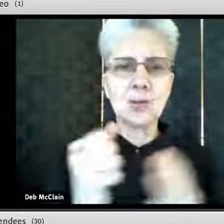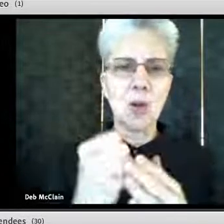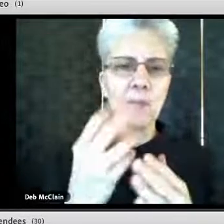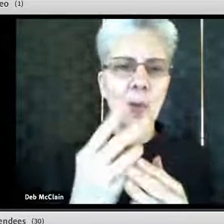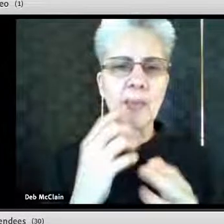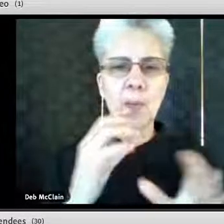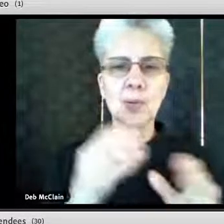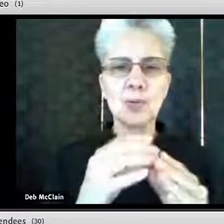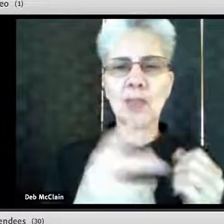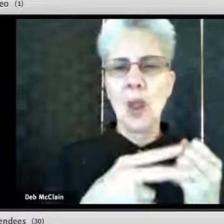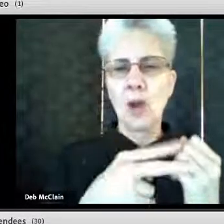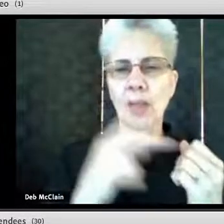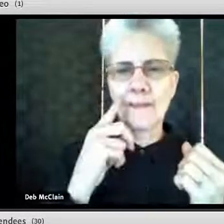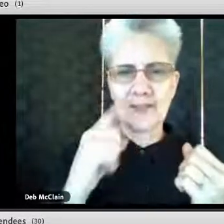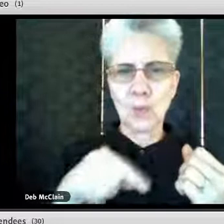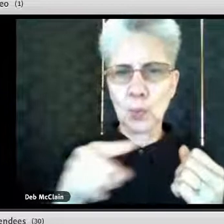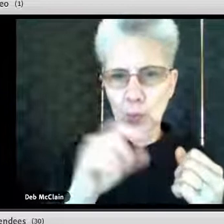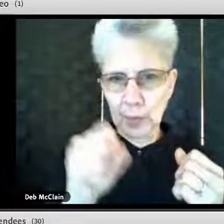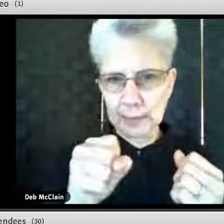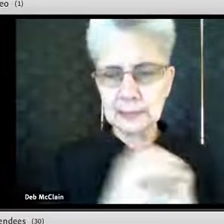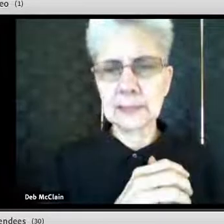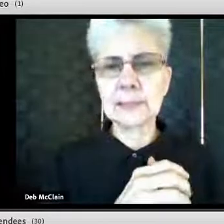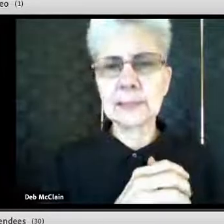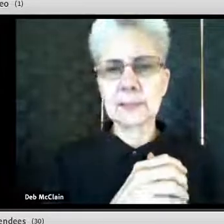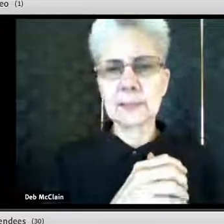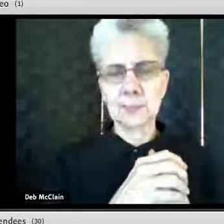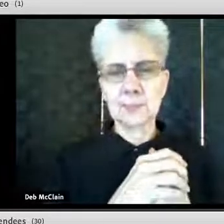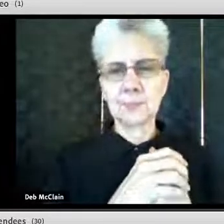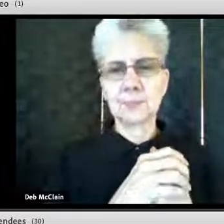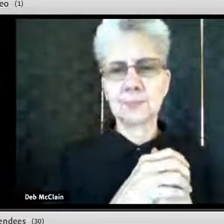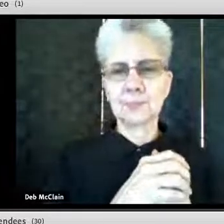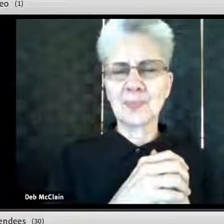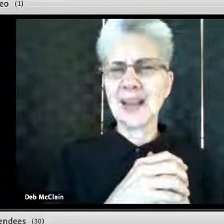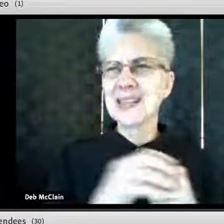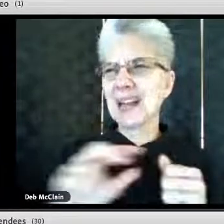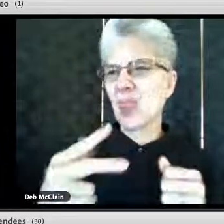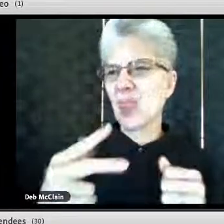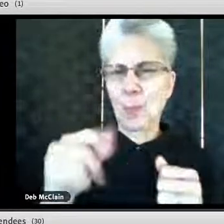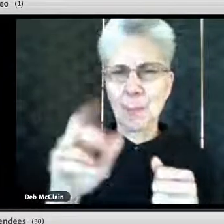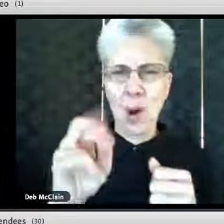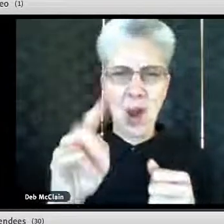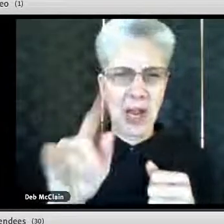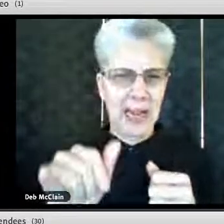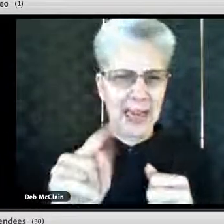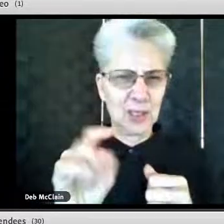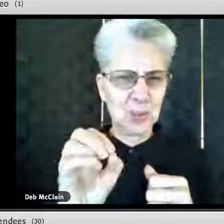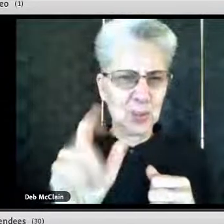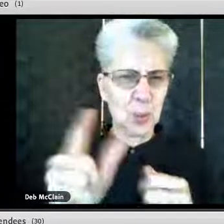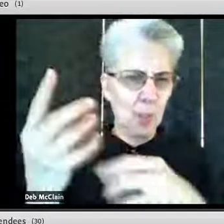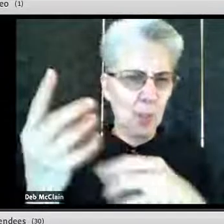that will do the archiving for you. It's like a third-party tool that will download and store